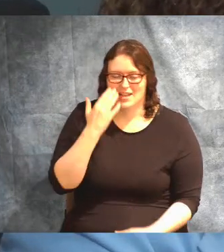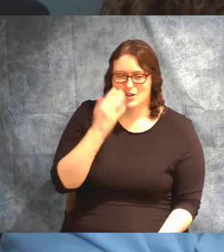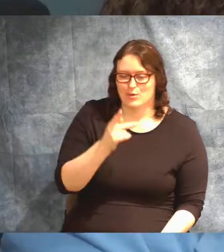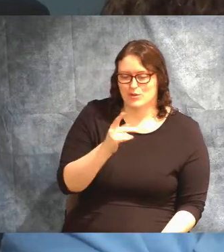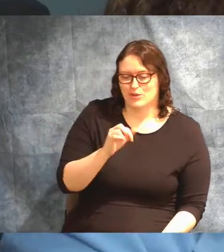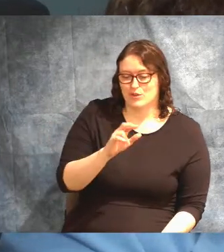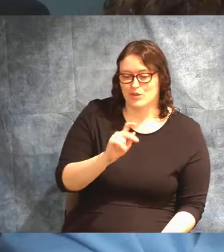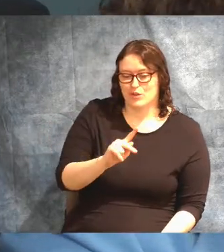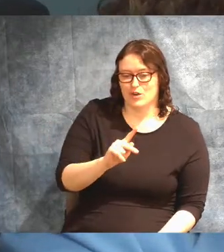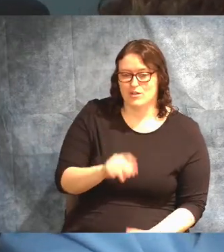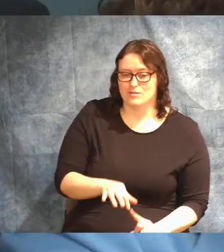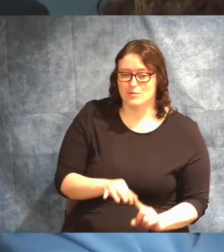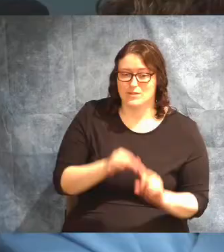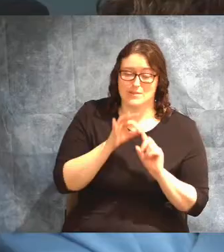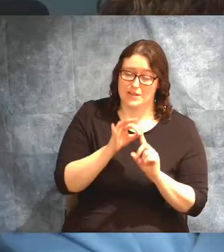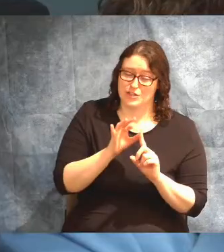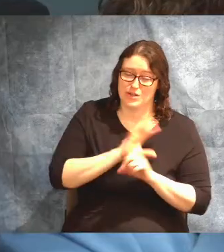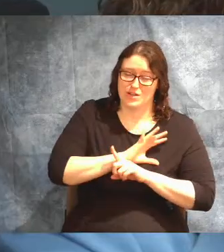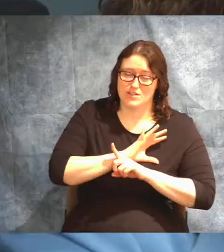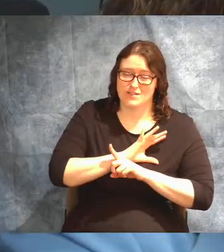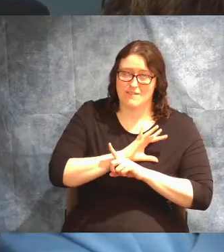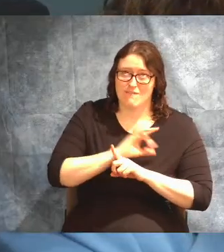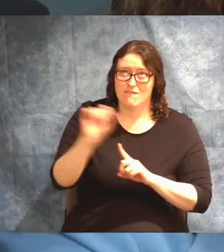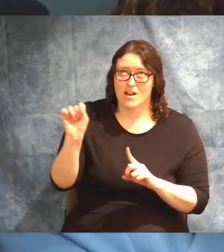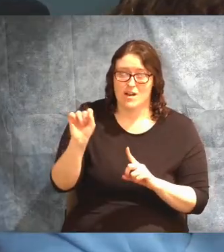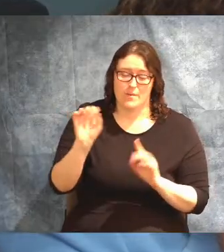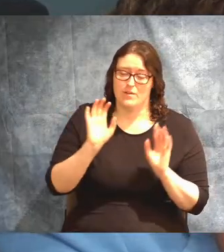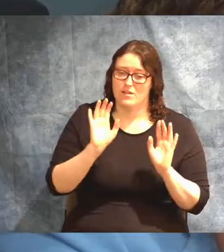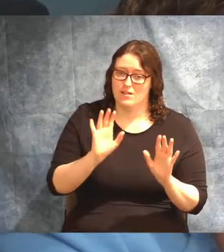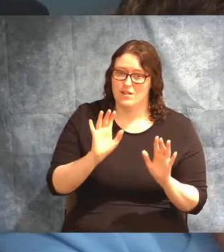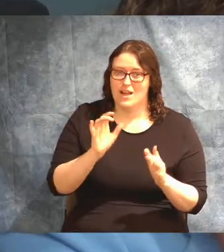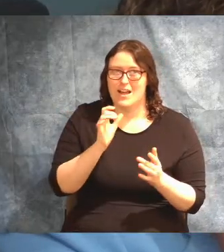special and phenomenal and I don't want to just think it's going to be the same. I'm